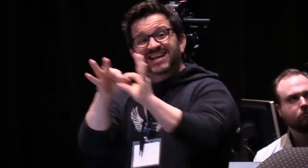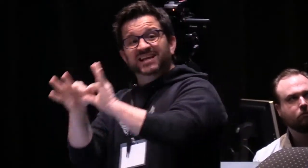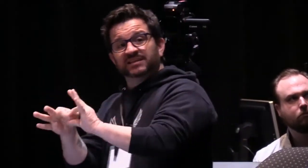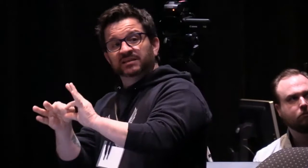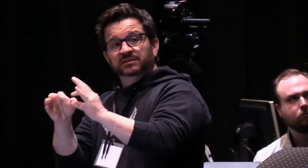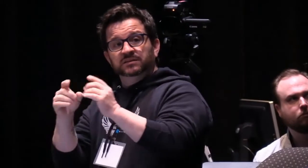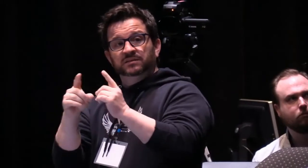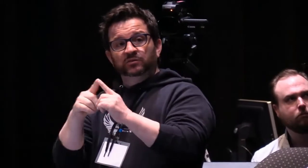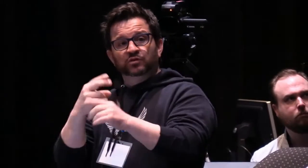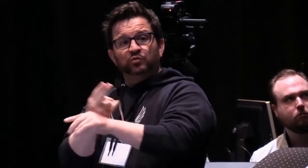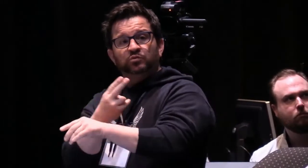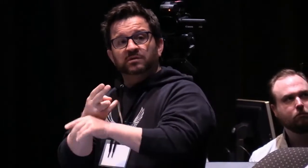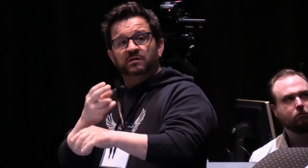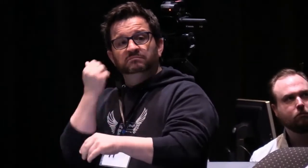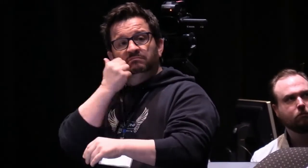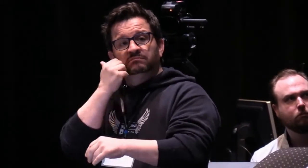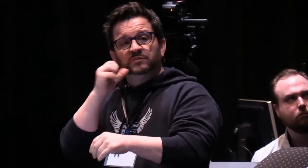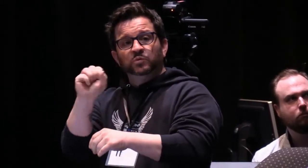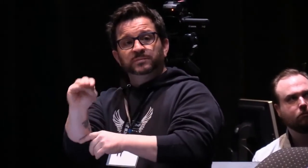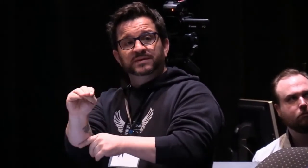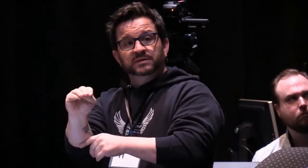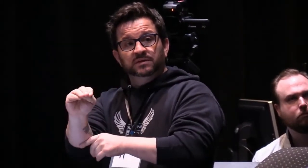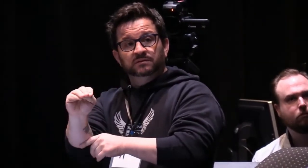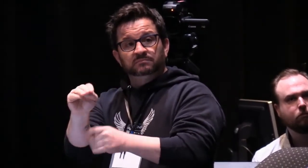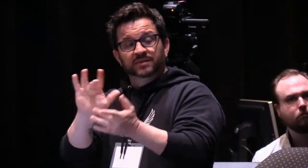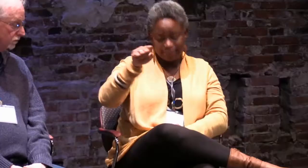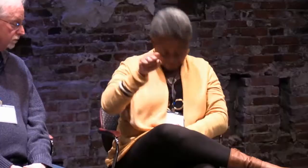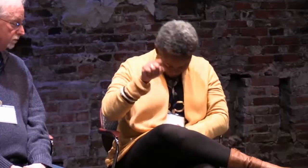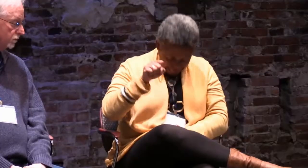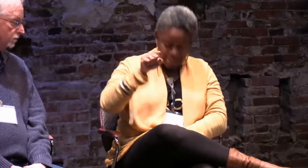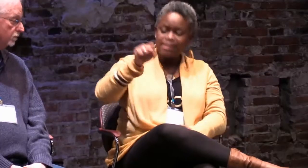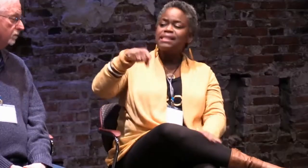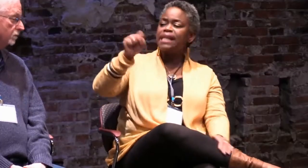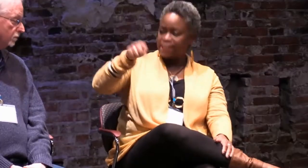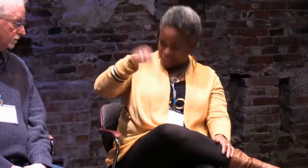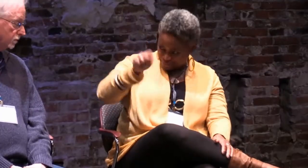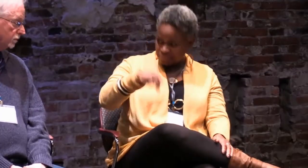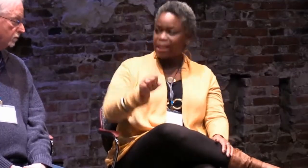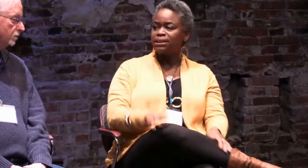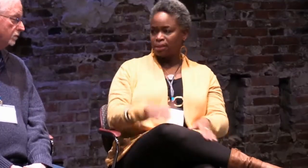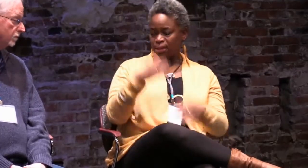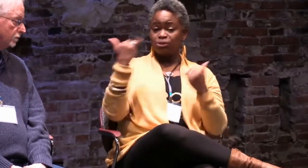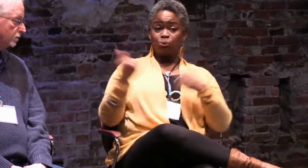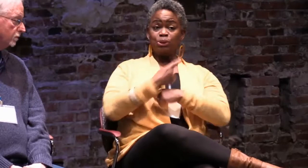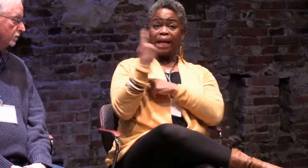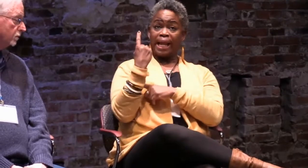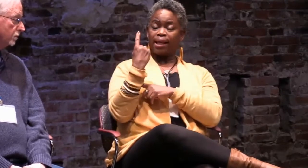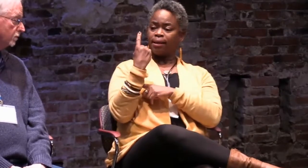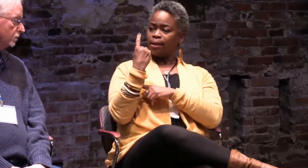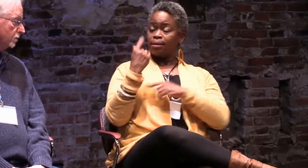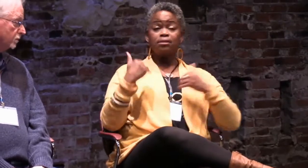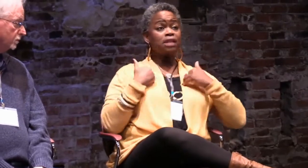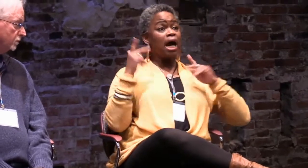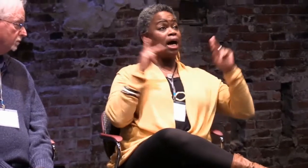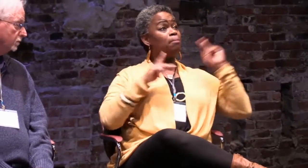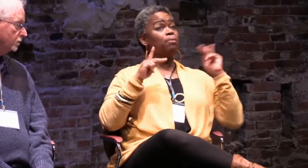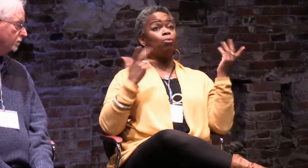that they wanna be involved in theater. Do you believe that, that has a lot to do with social media? [Additional Translator] Yes, yes it does, well today.